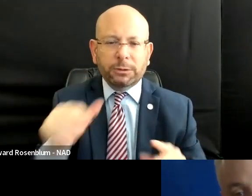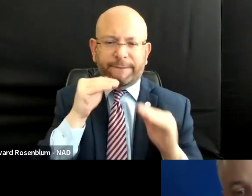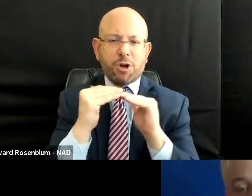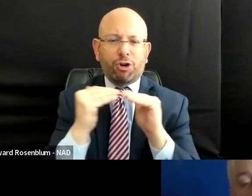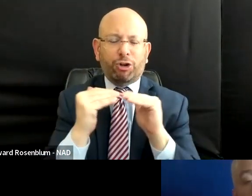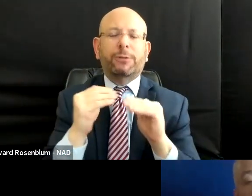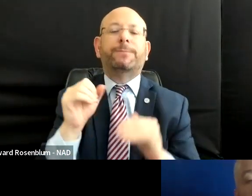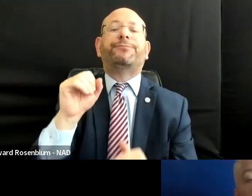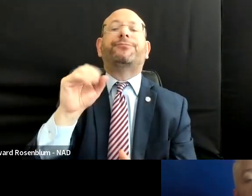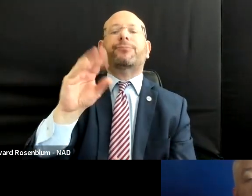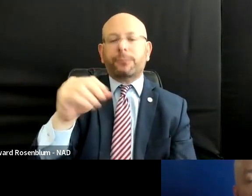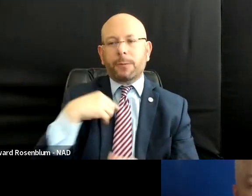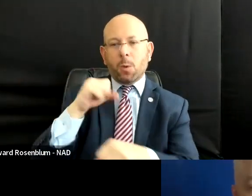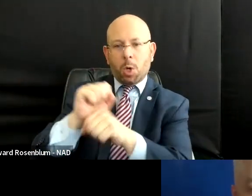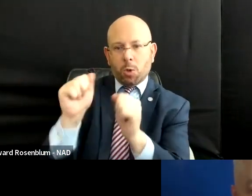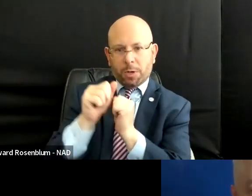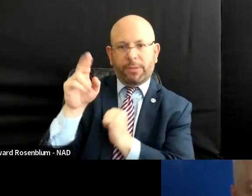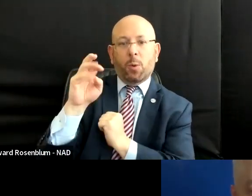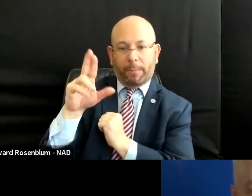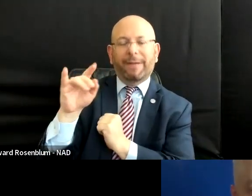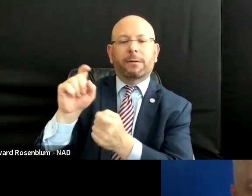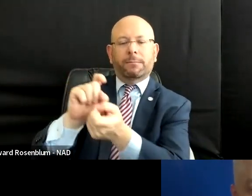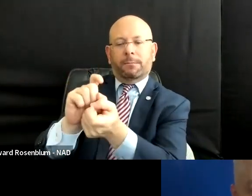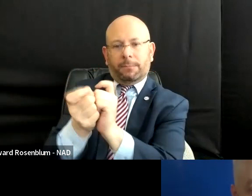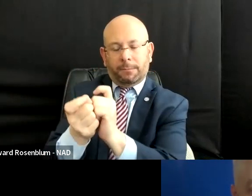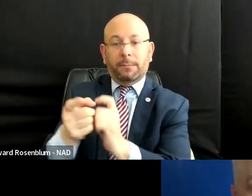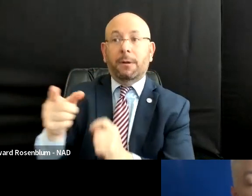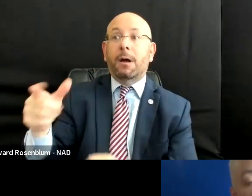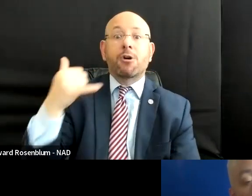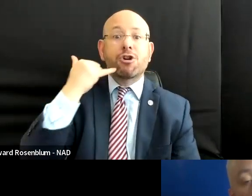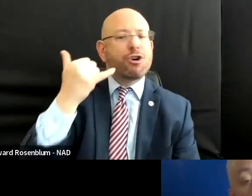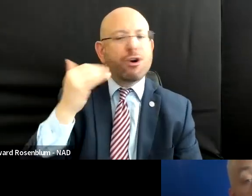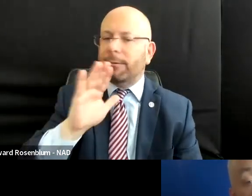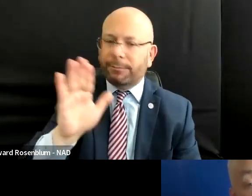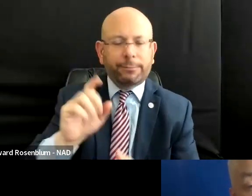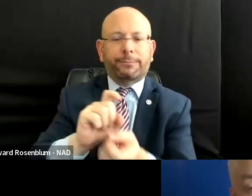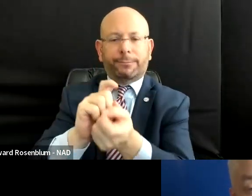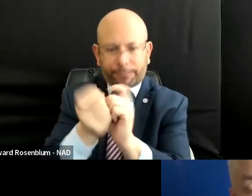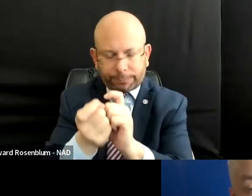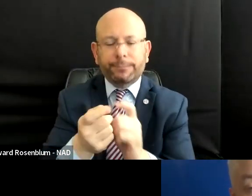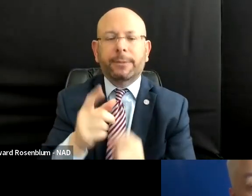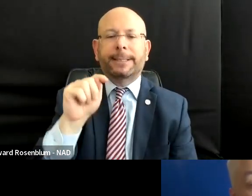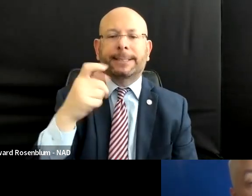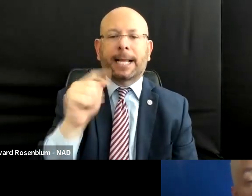convenience. If the call came, they would miss it or it wouldn't come at all and then they would cancel and have to